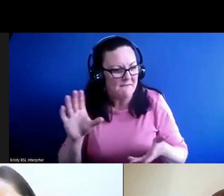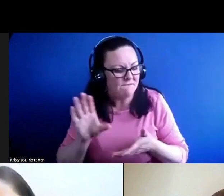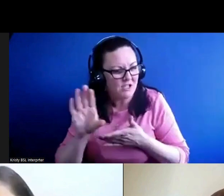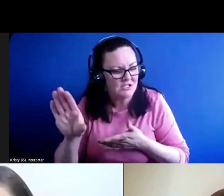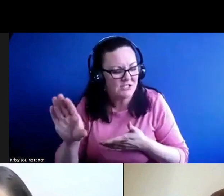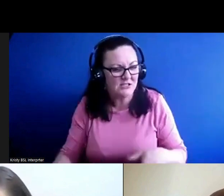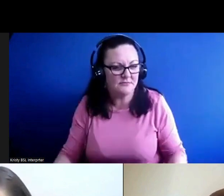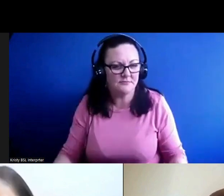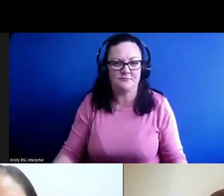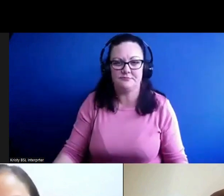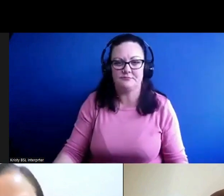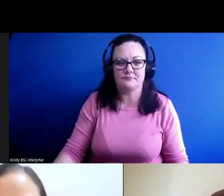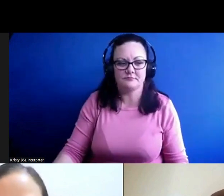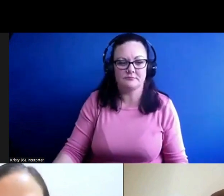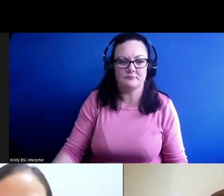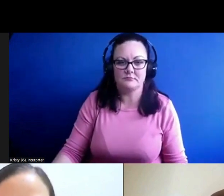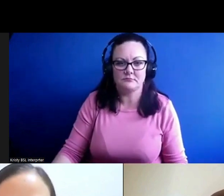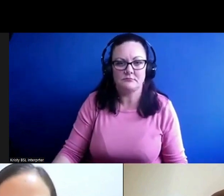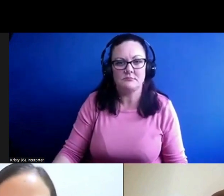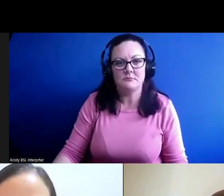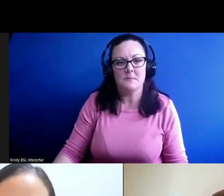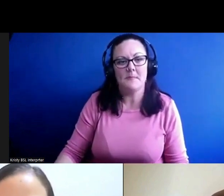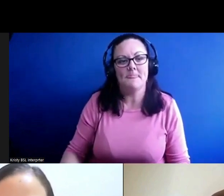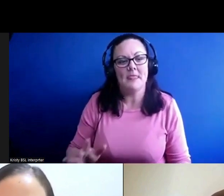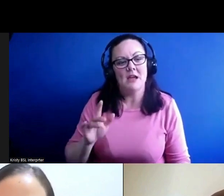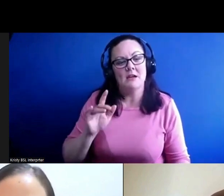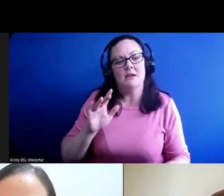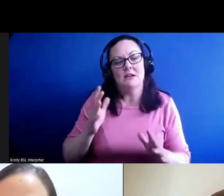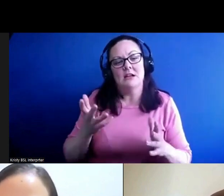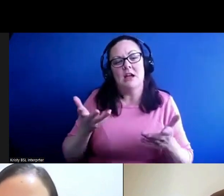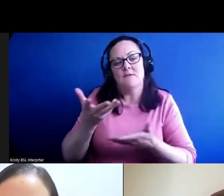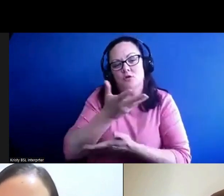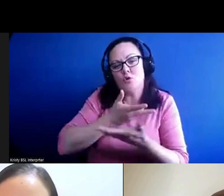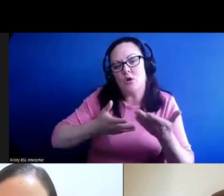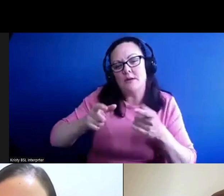: If we're talking about the community led monitoring